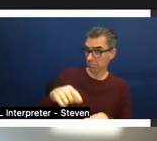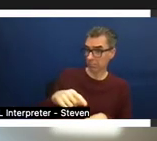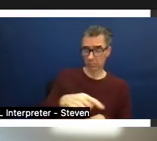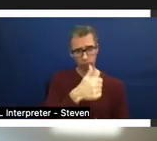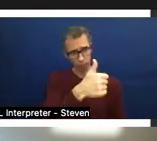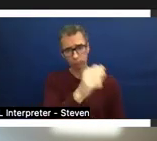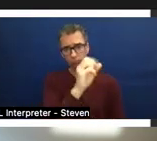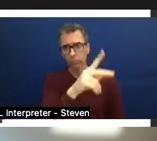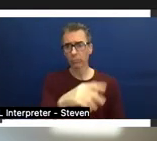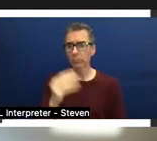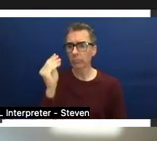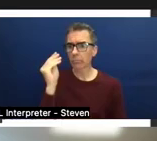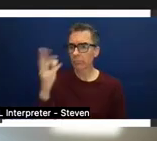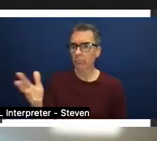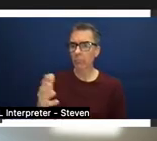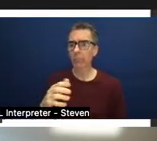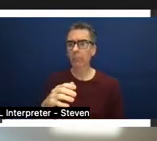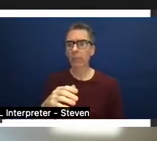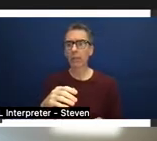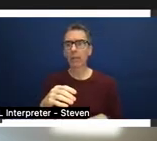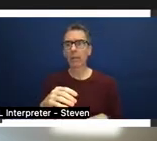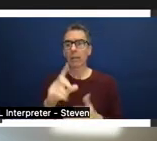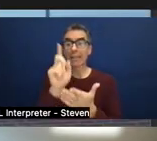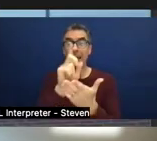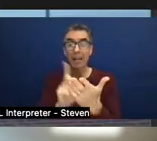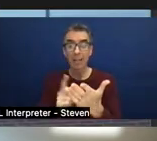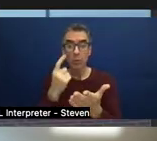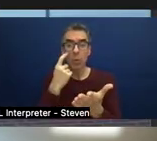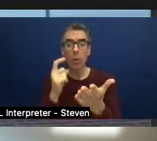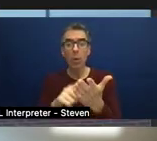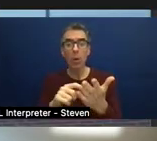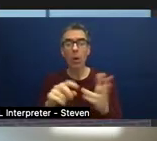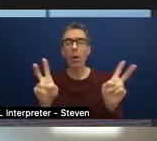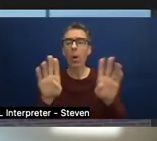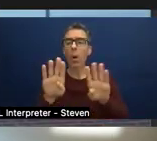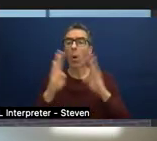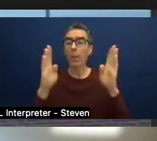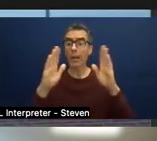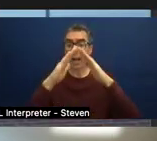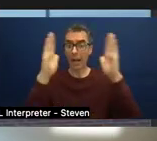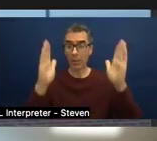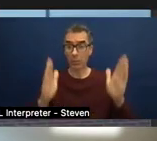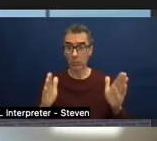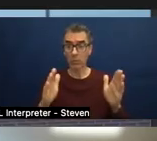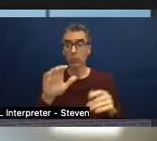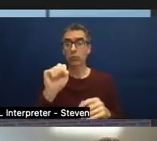We do, in the actual design that you'll see in the role plots of the open houses, the stop bars are pulled back at Federal